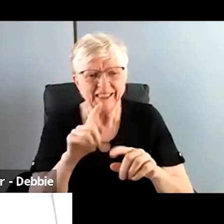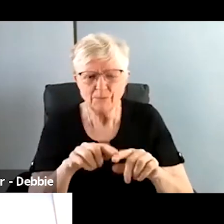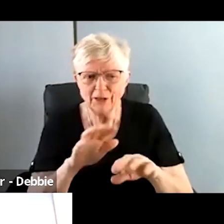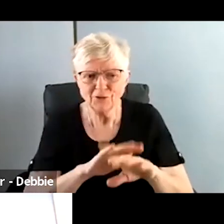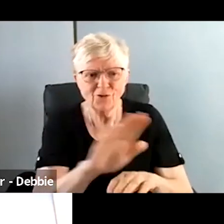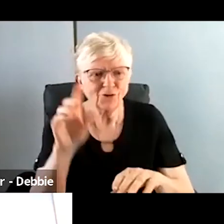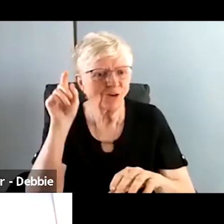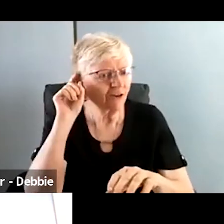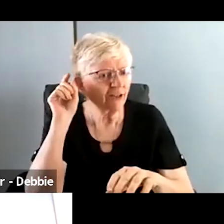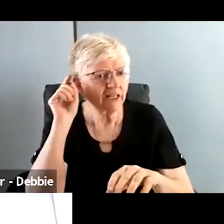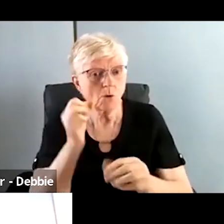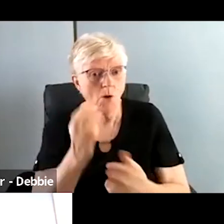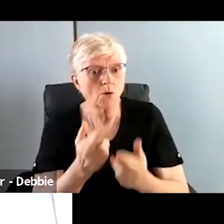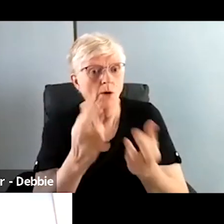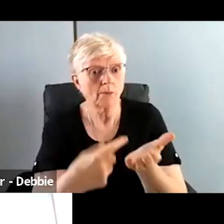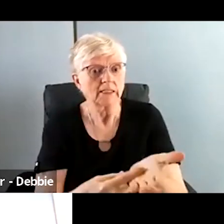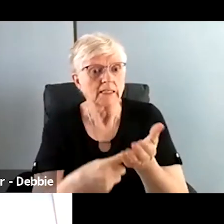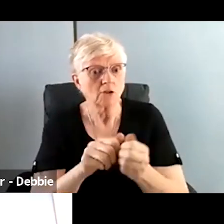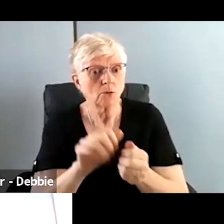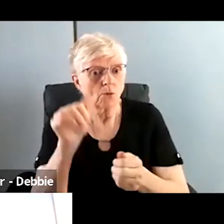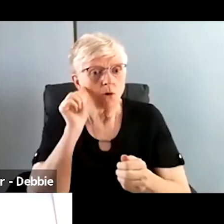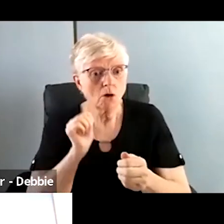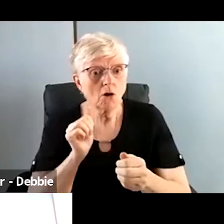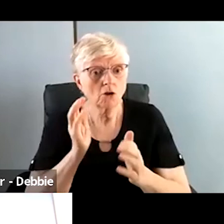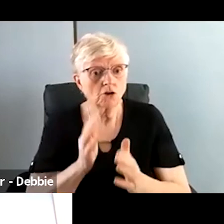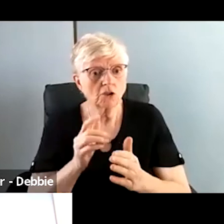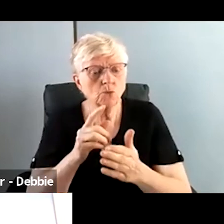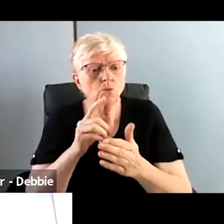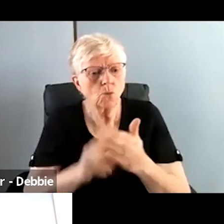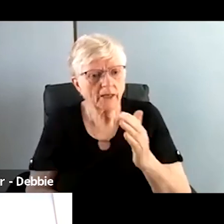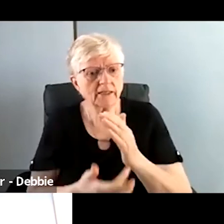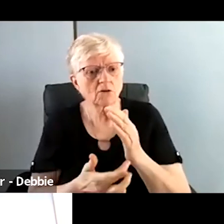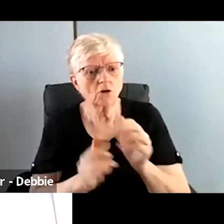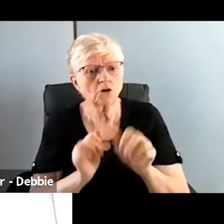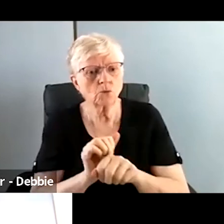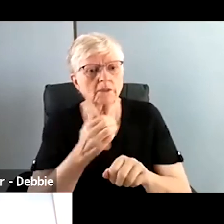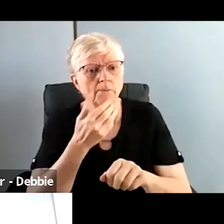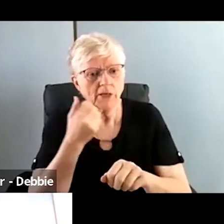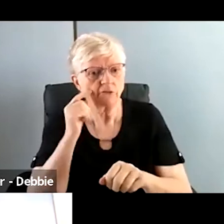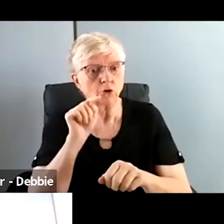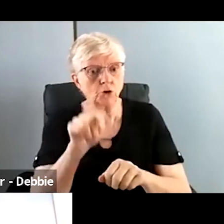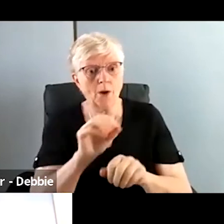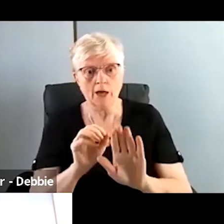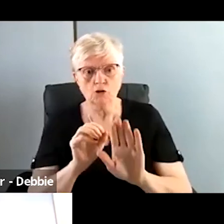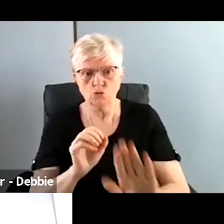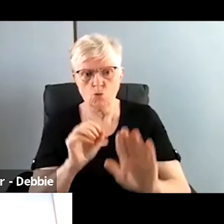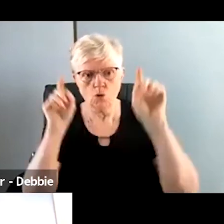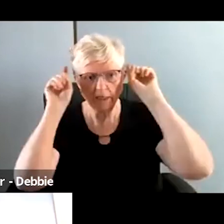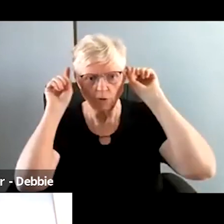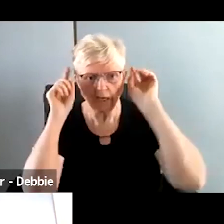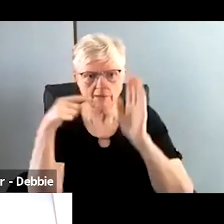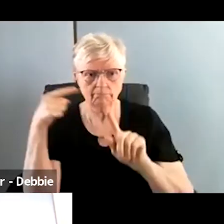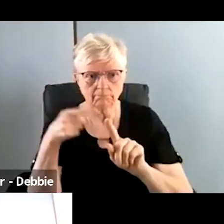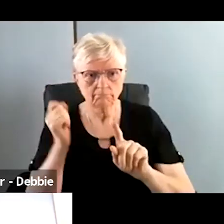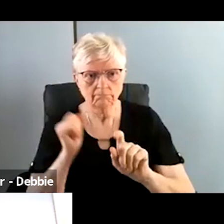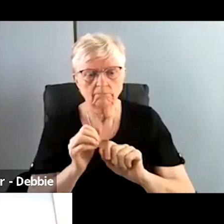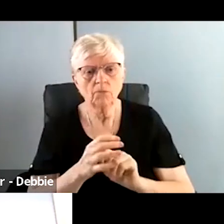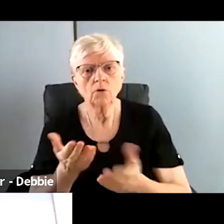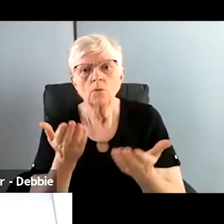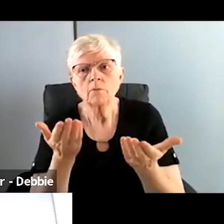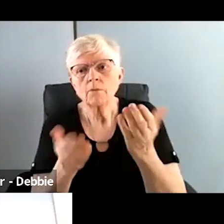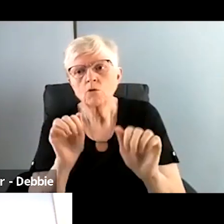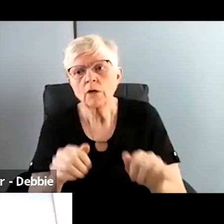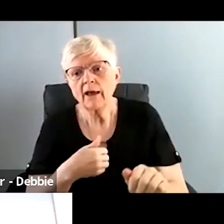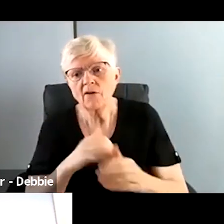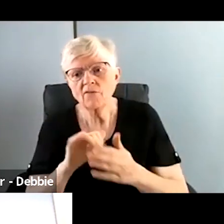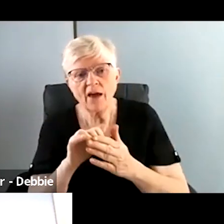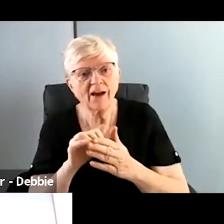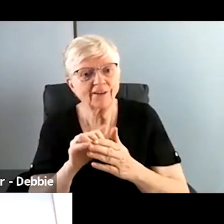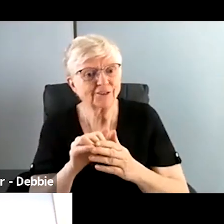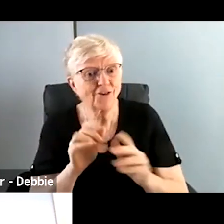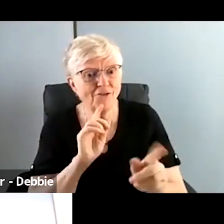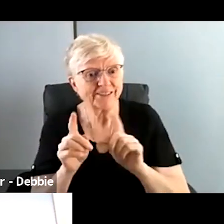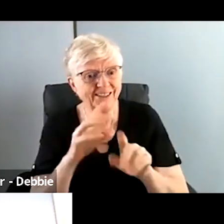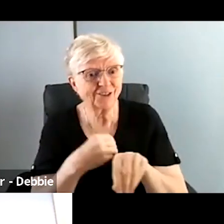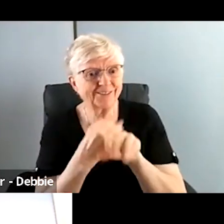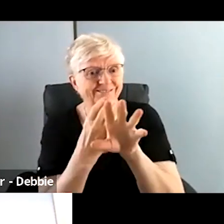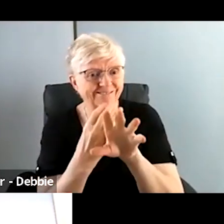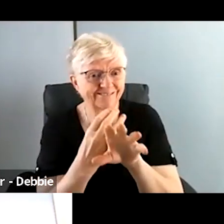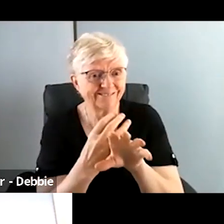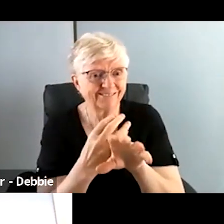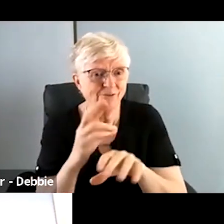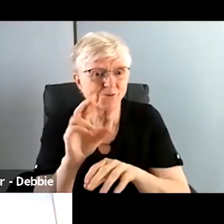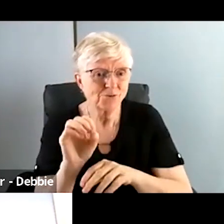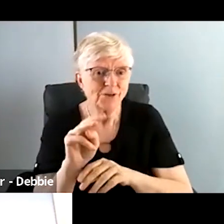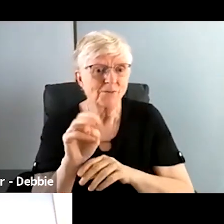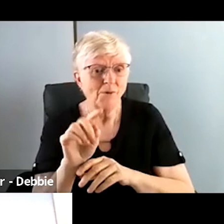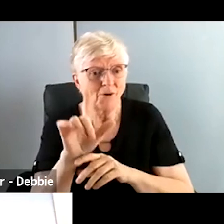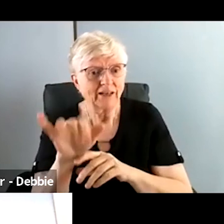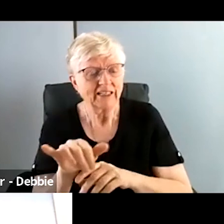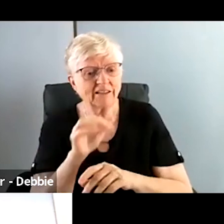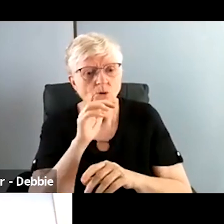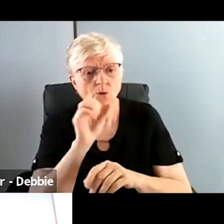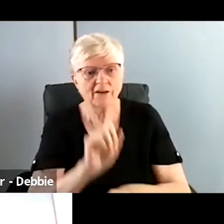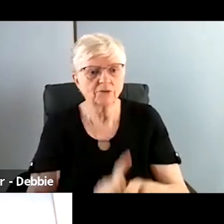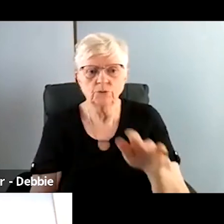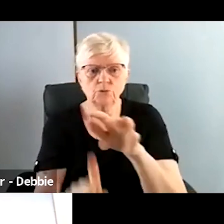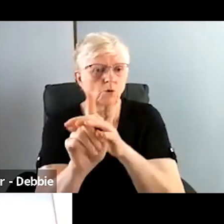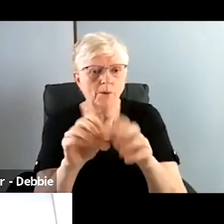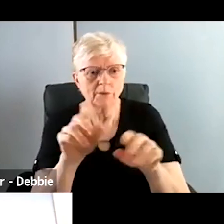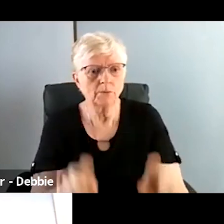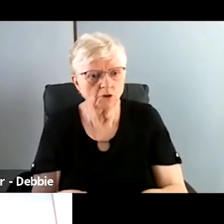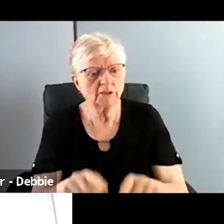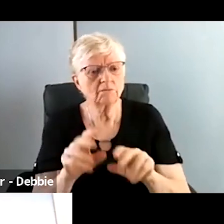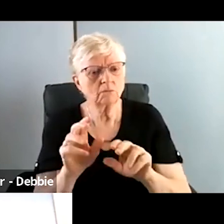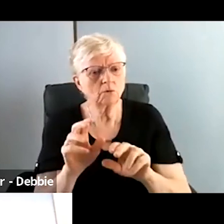HEARING AIDS. SO